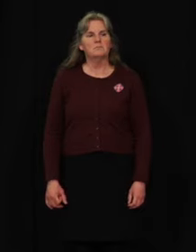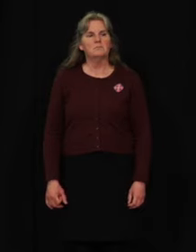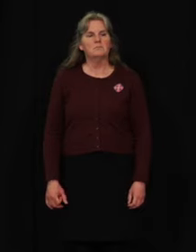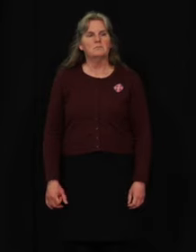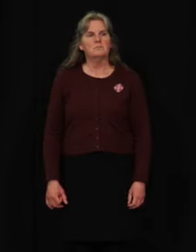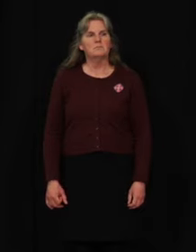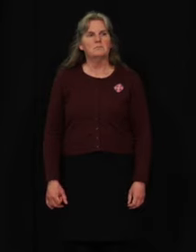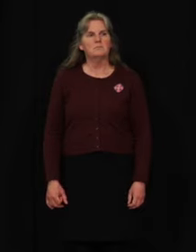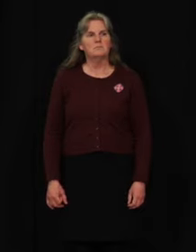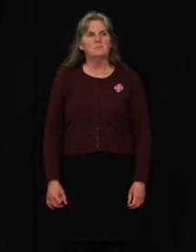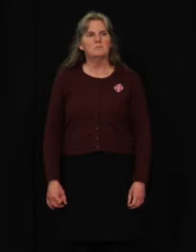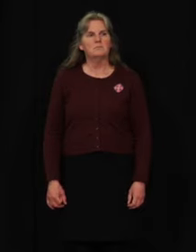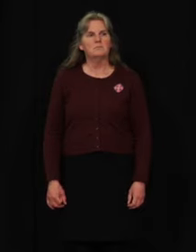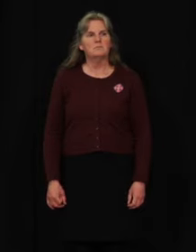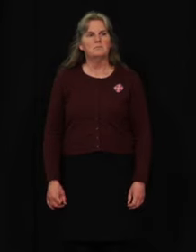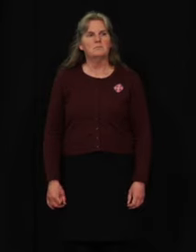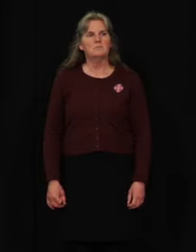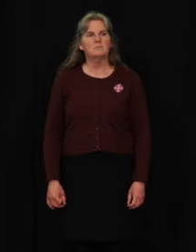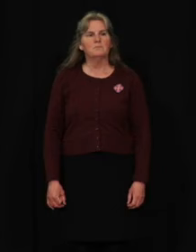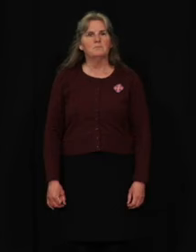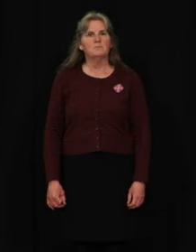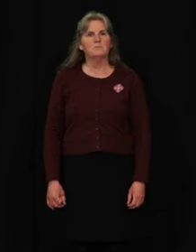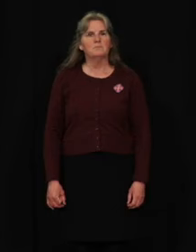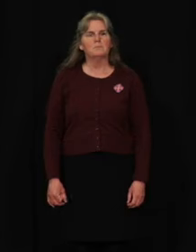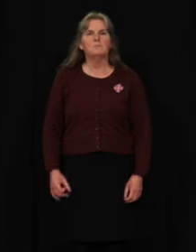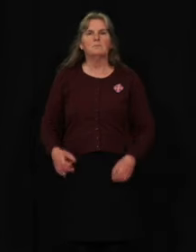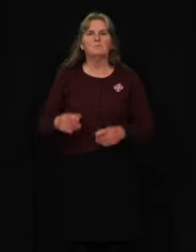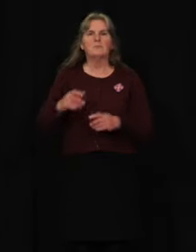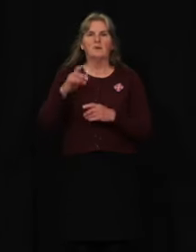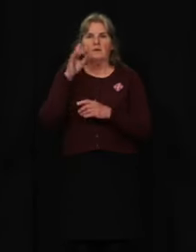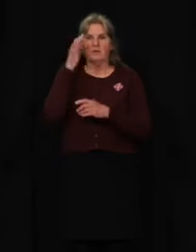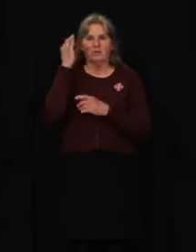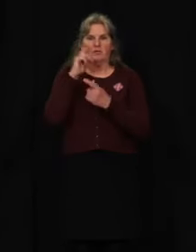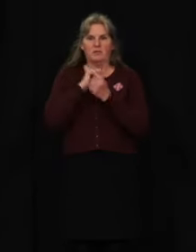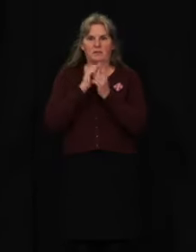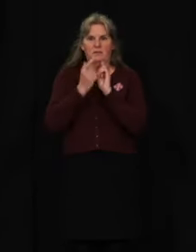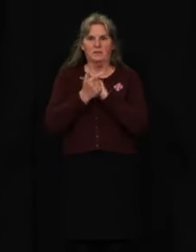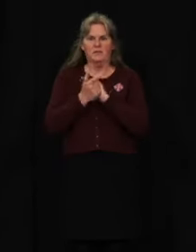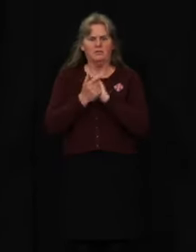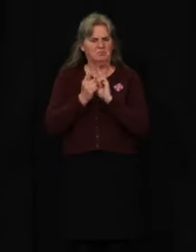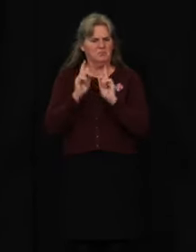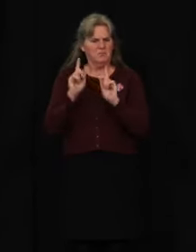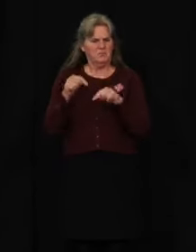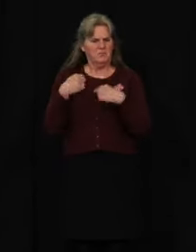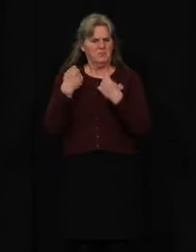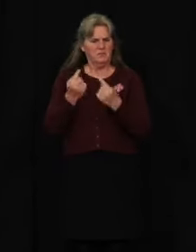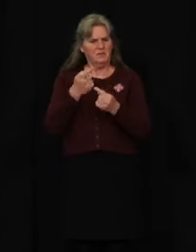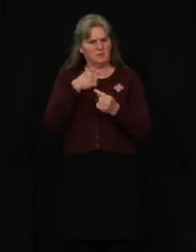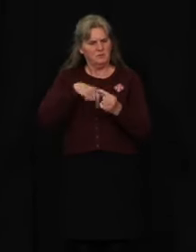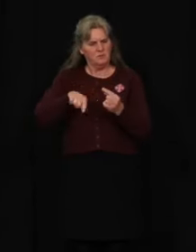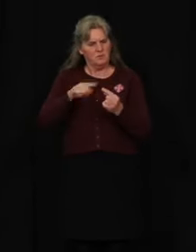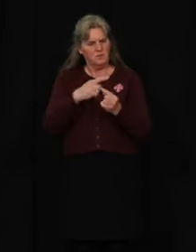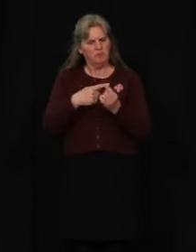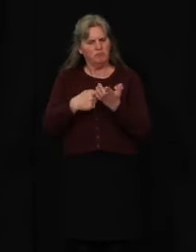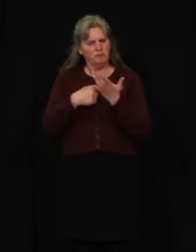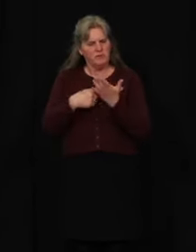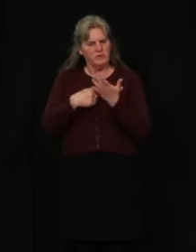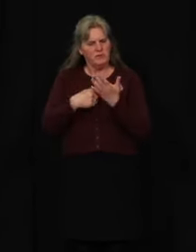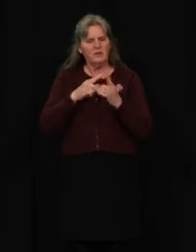have all these businesses up and running but want to be and doing well and confident, then we are kind of in a consolidation phase